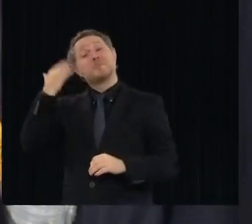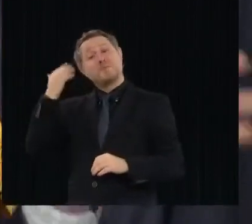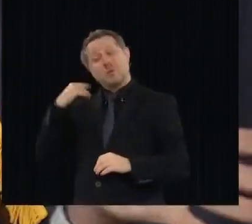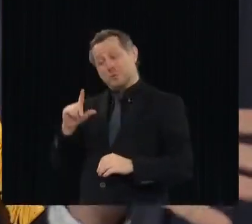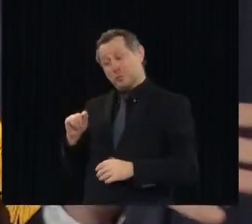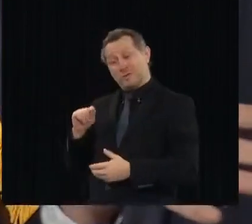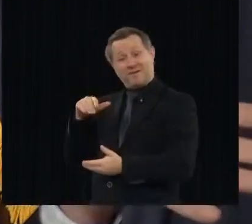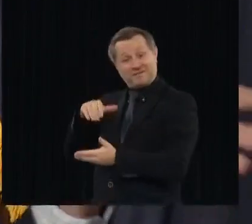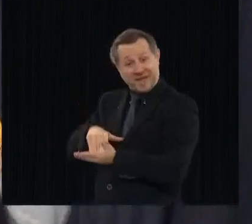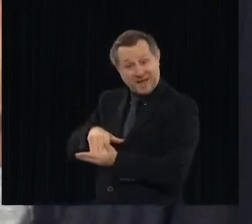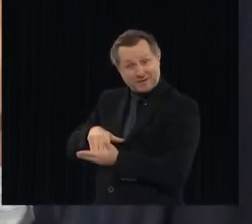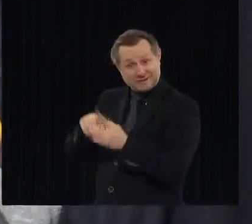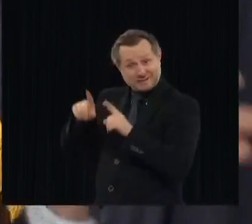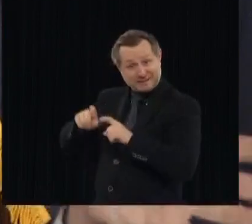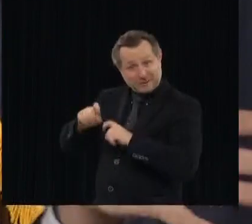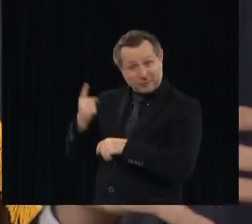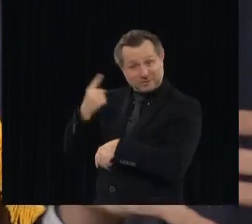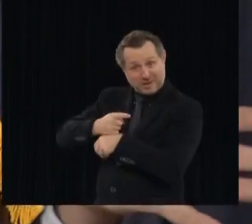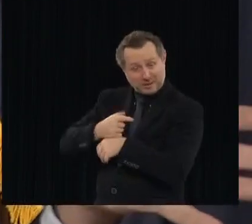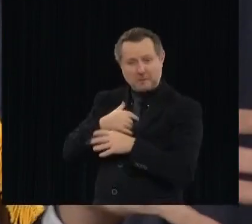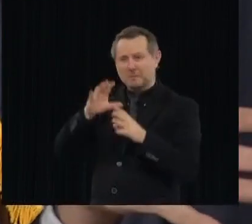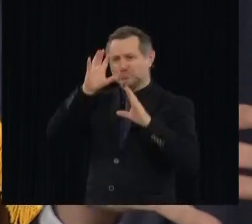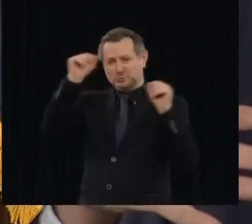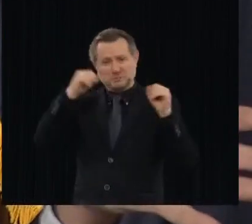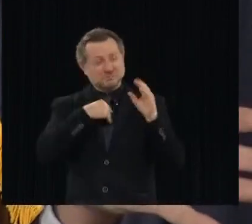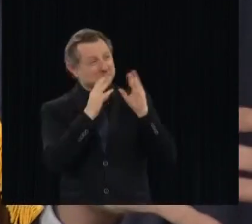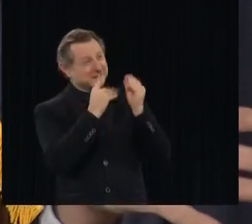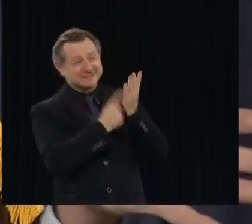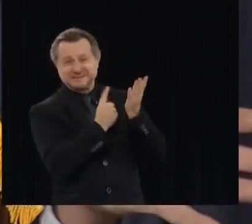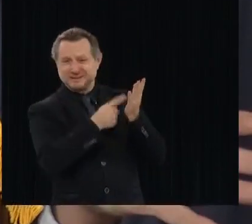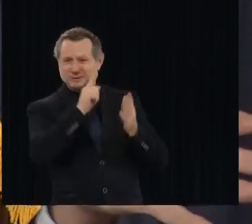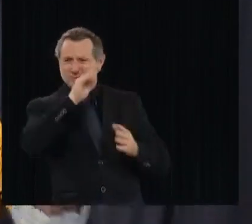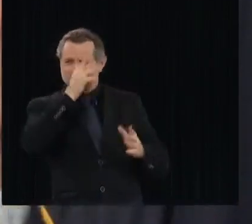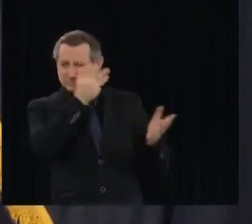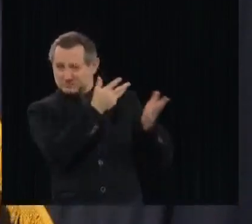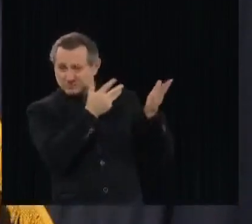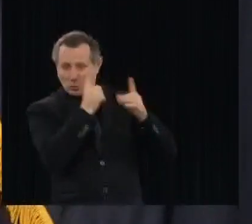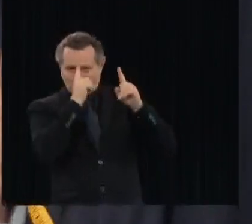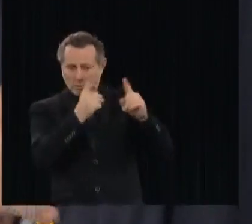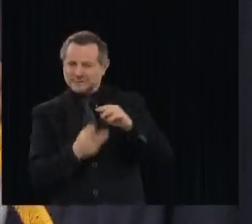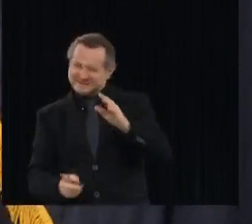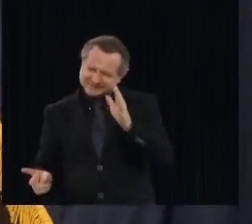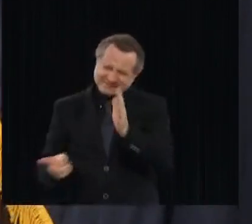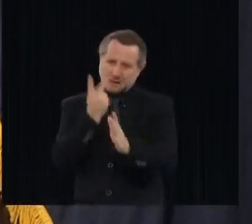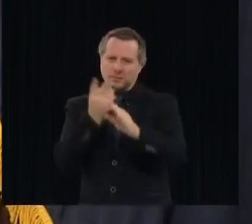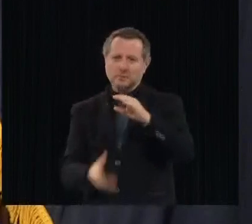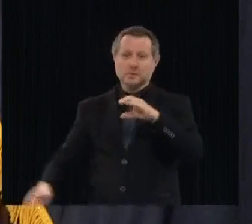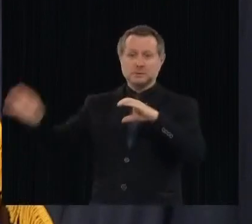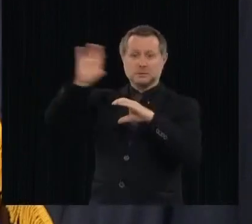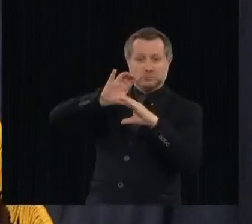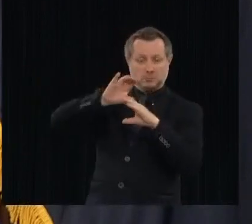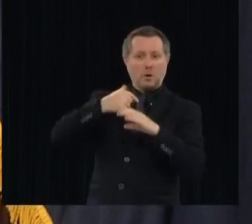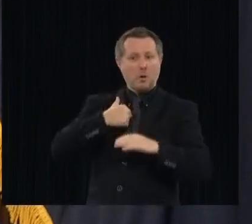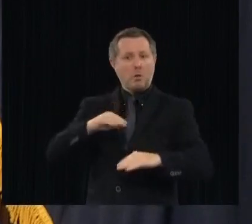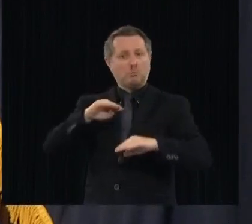WERE GOING TO DOUBLE OUR ABILITY TO TEST. RIGHT? WE WERE AT 20.